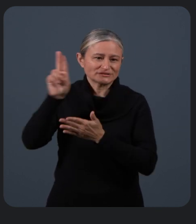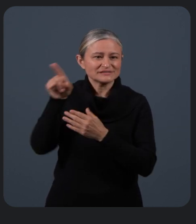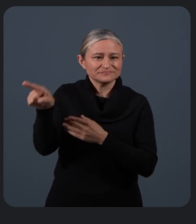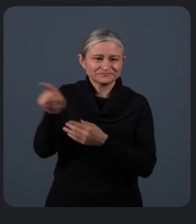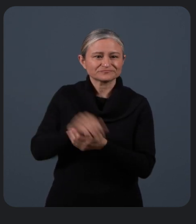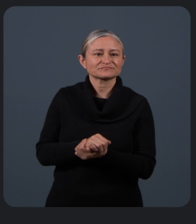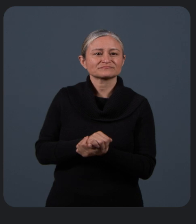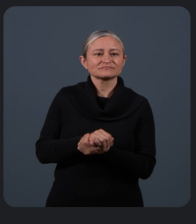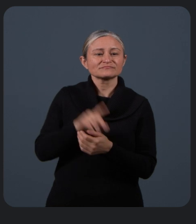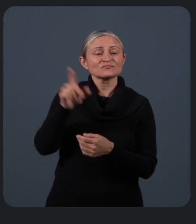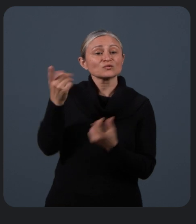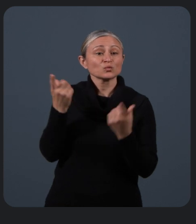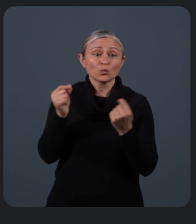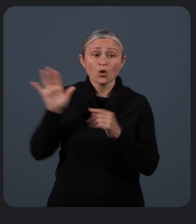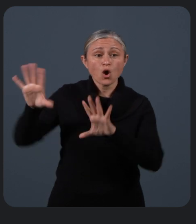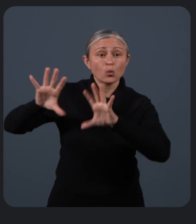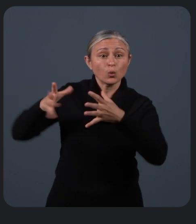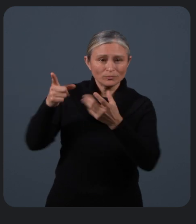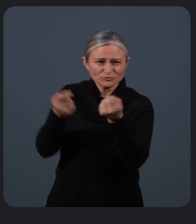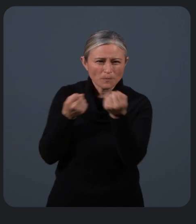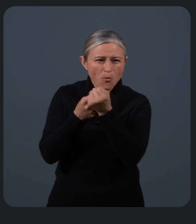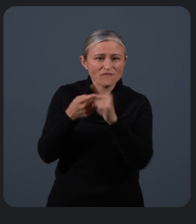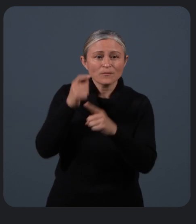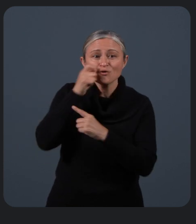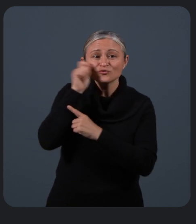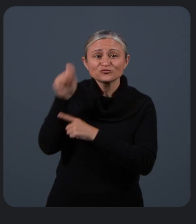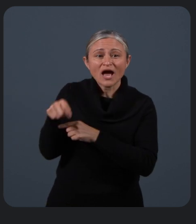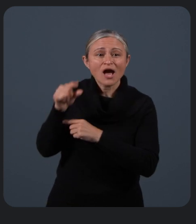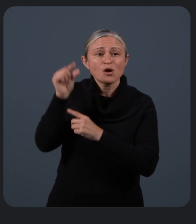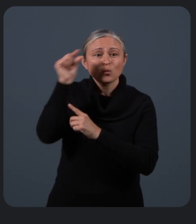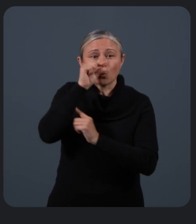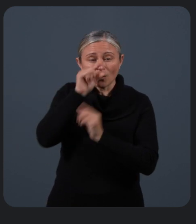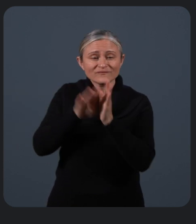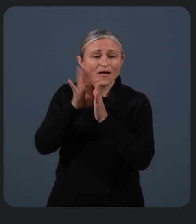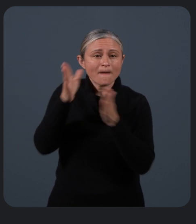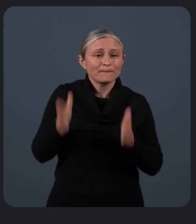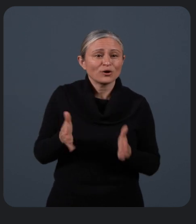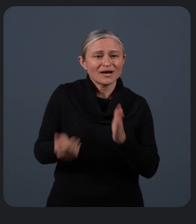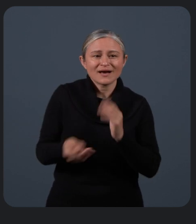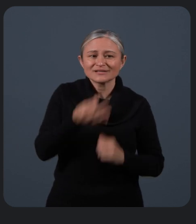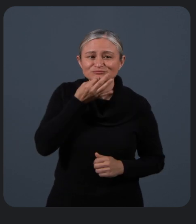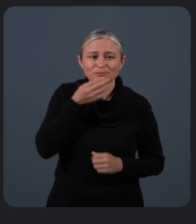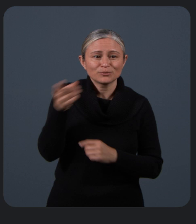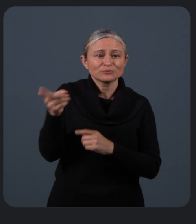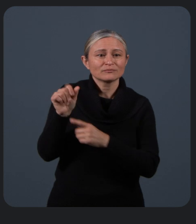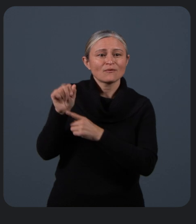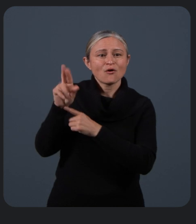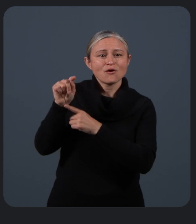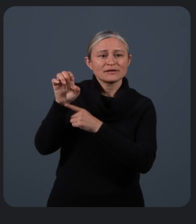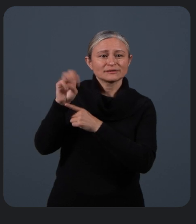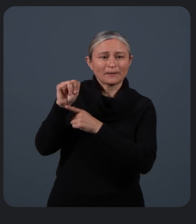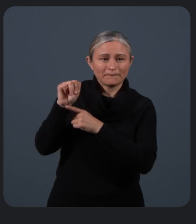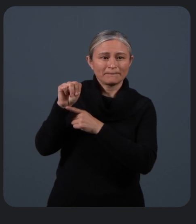With support from Ukrainian Google Developer Expert Artem ,, she organized a hackathon